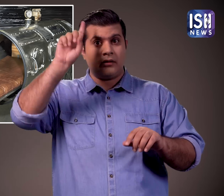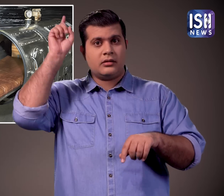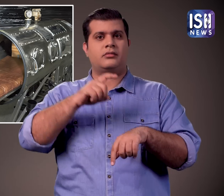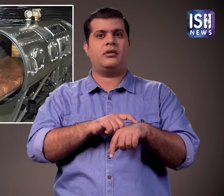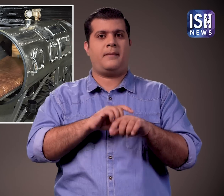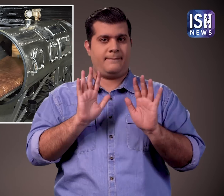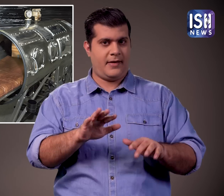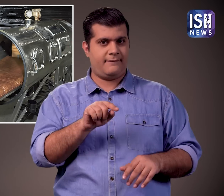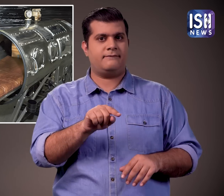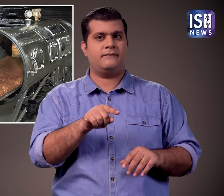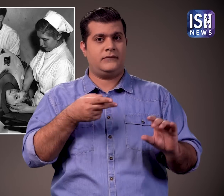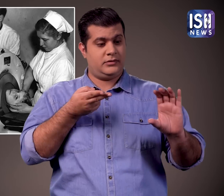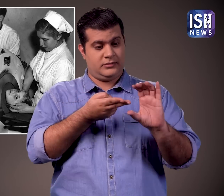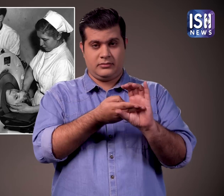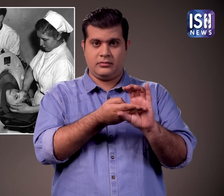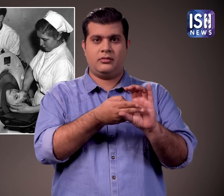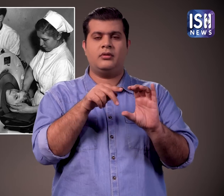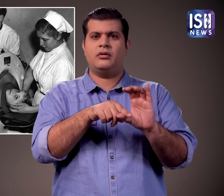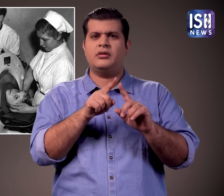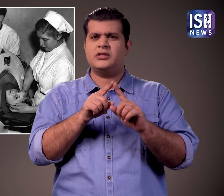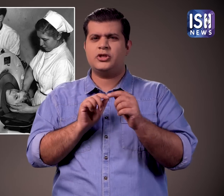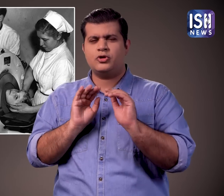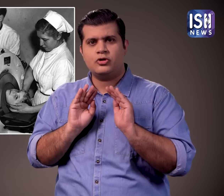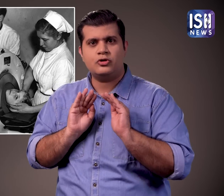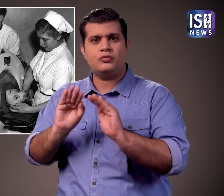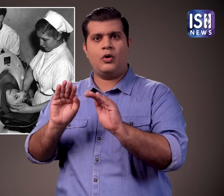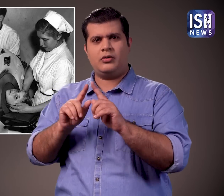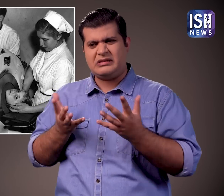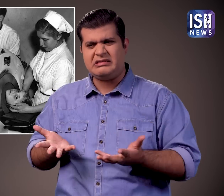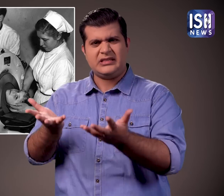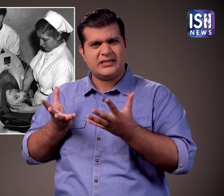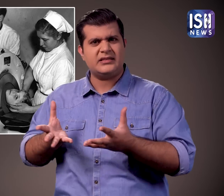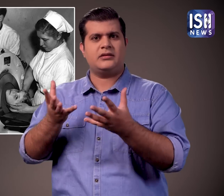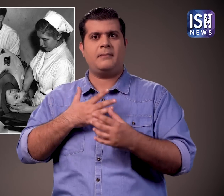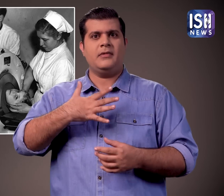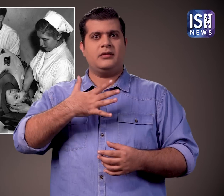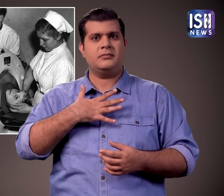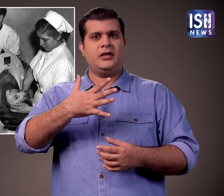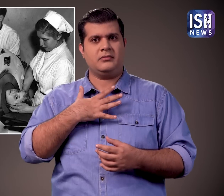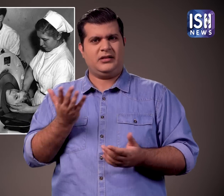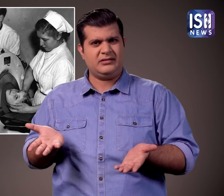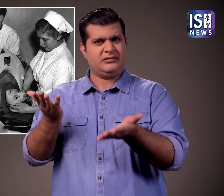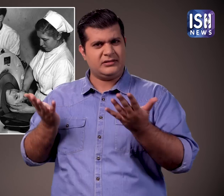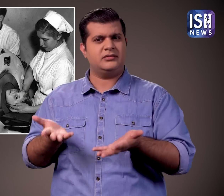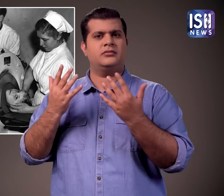It once enclosed the entire body, helping patients breathe during difficulty.